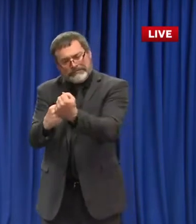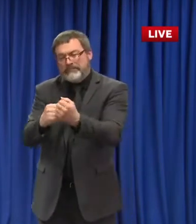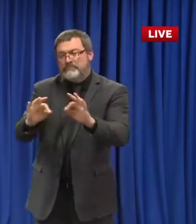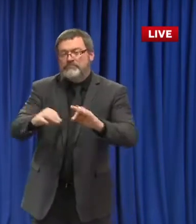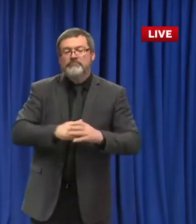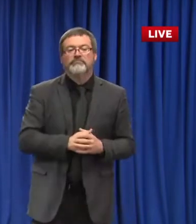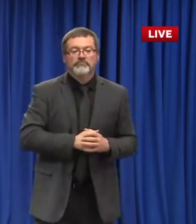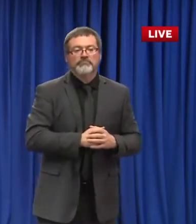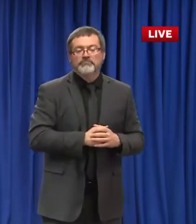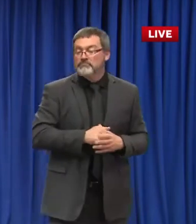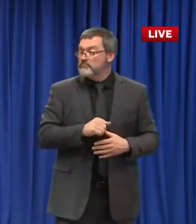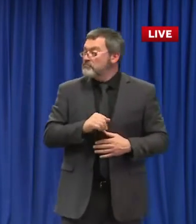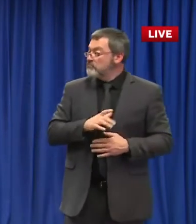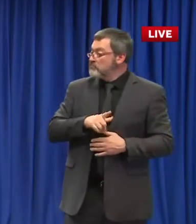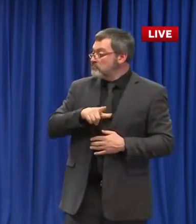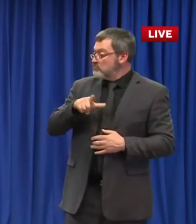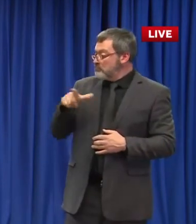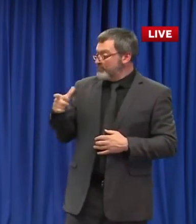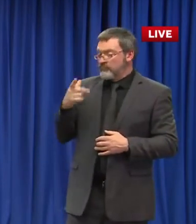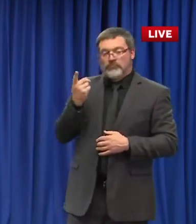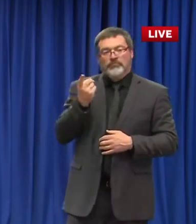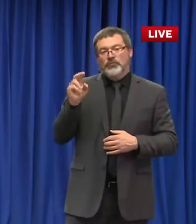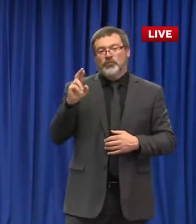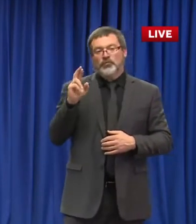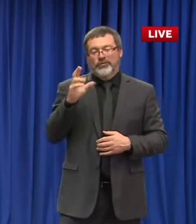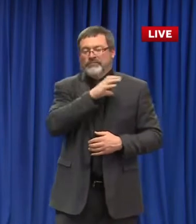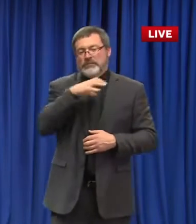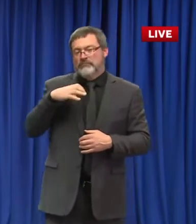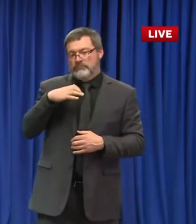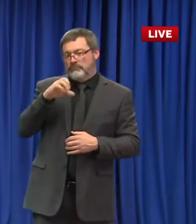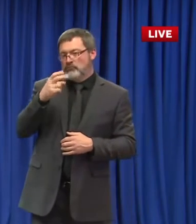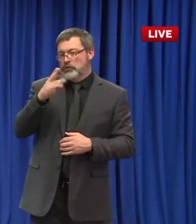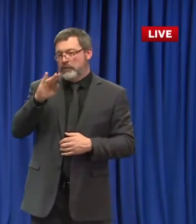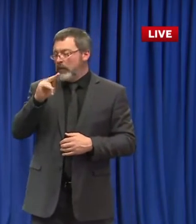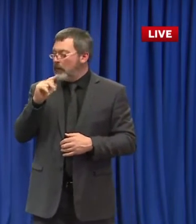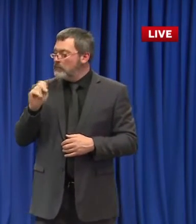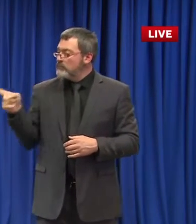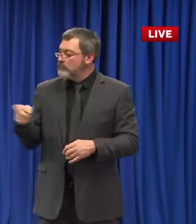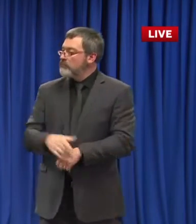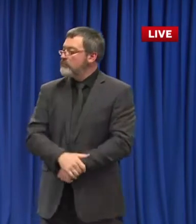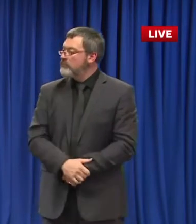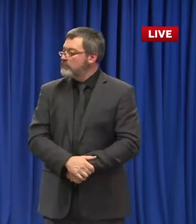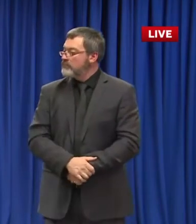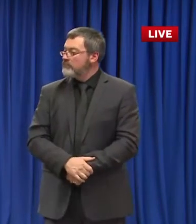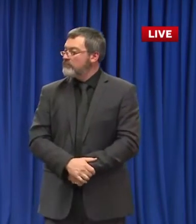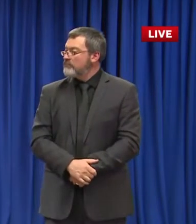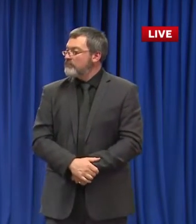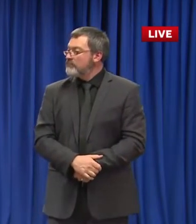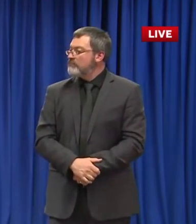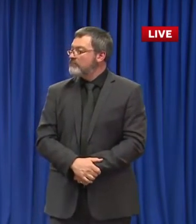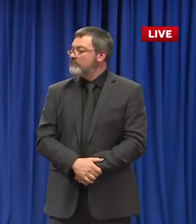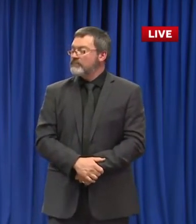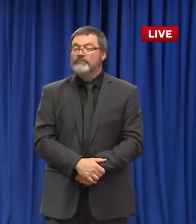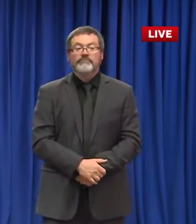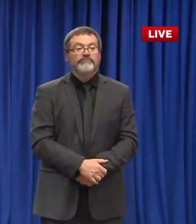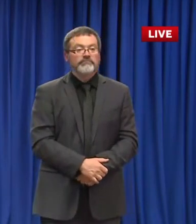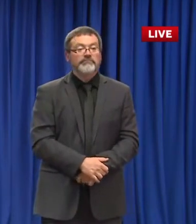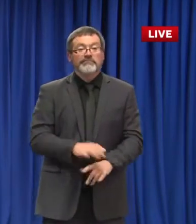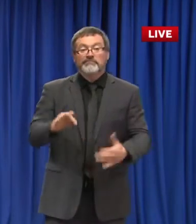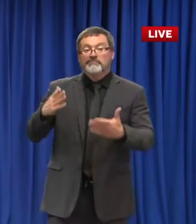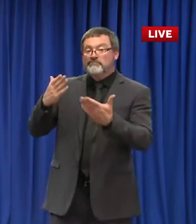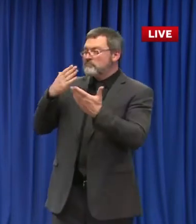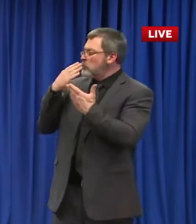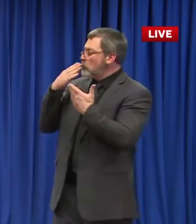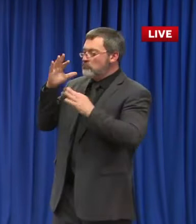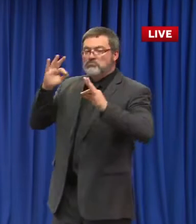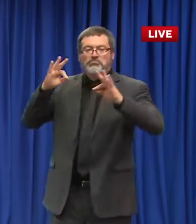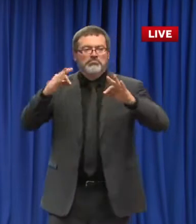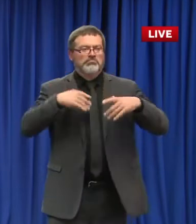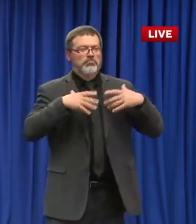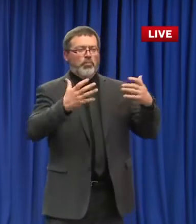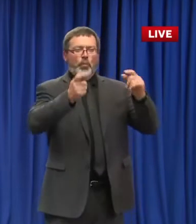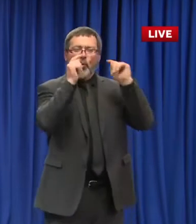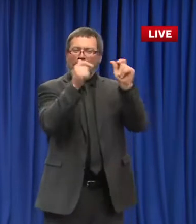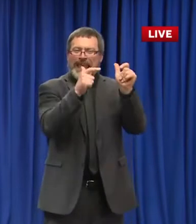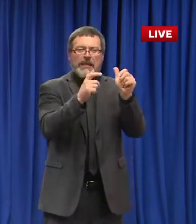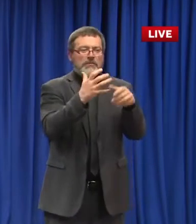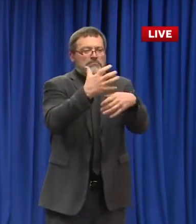THANK YOU.